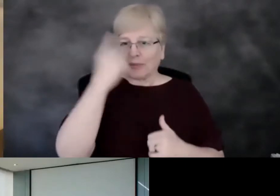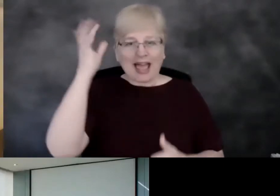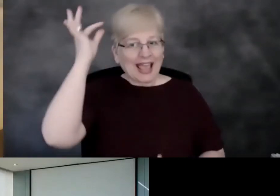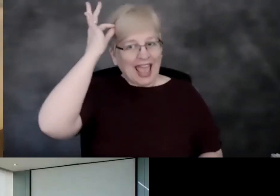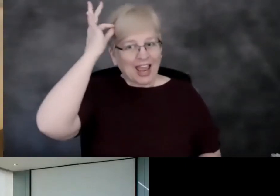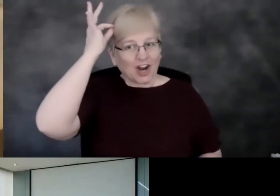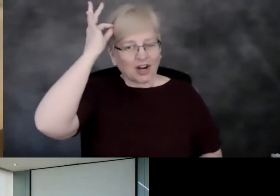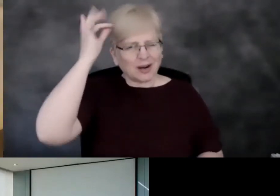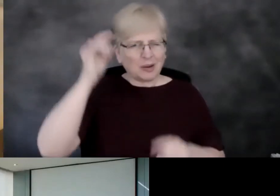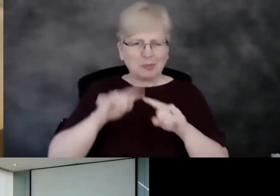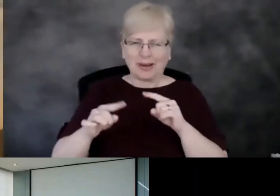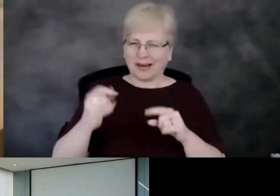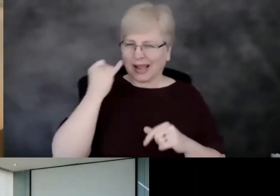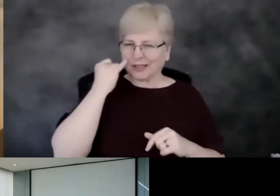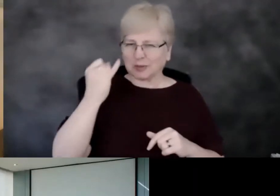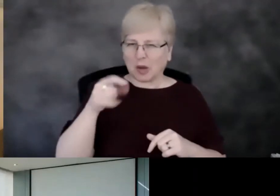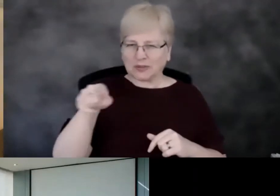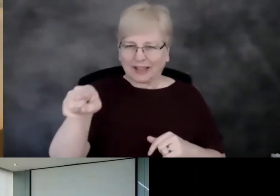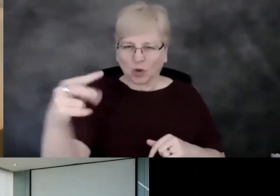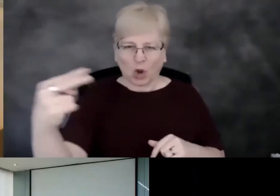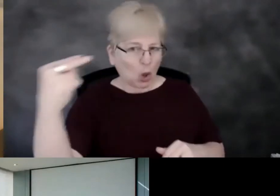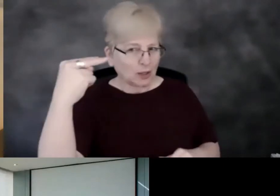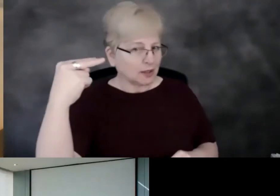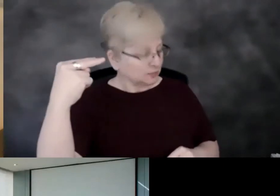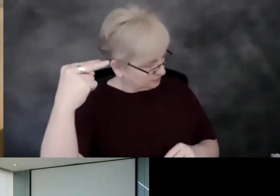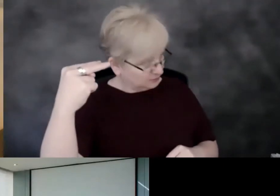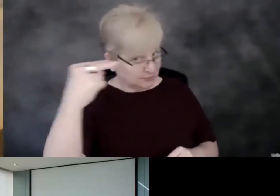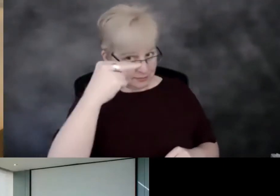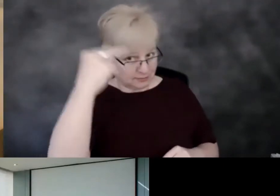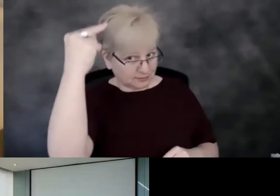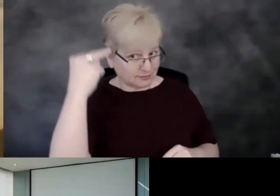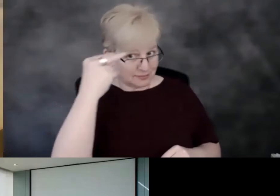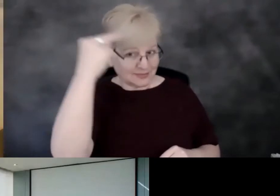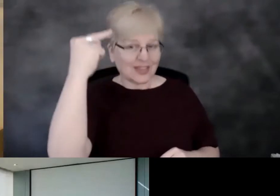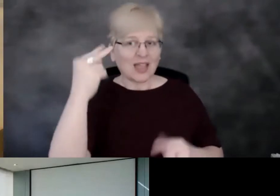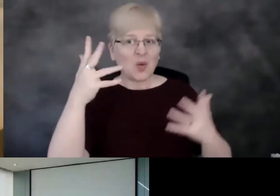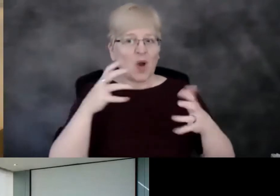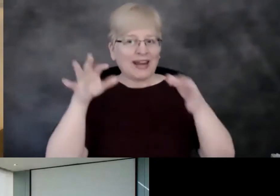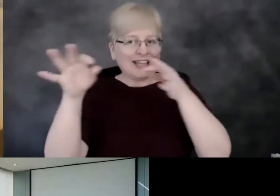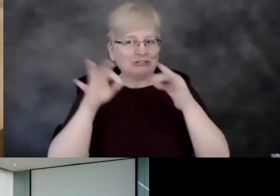described by those of you looking at me 16:06:44 or wanting a description of me, I